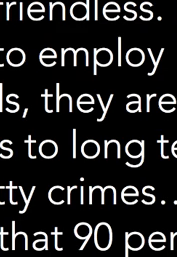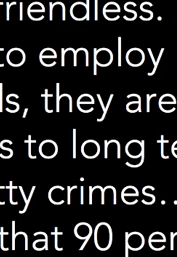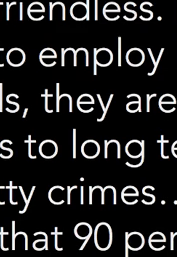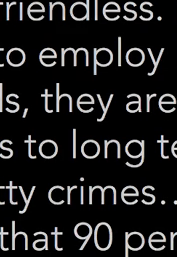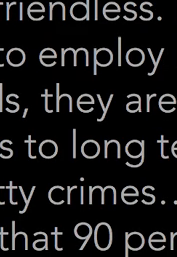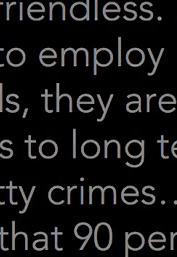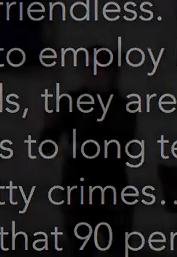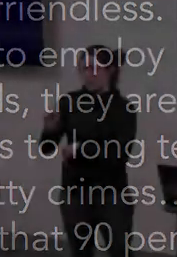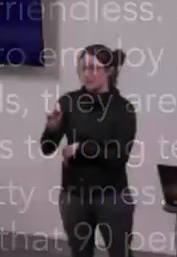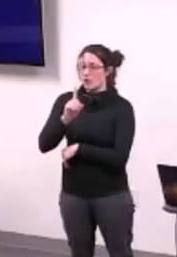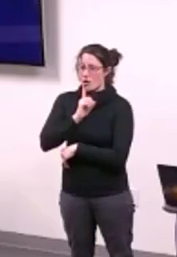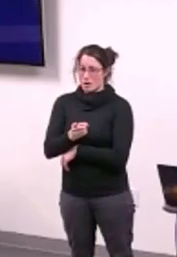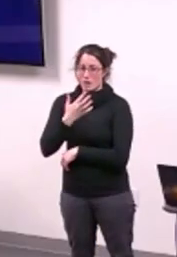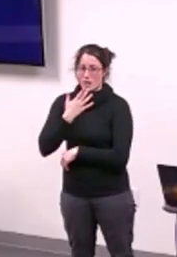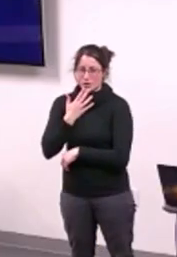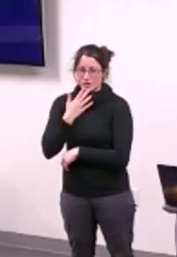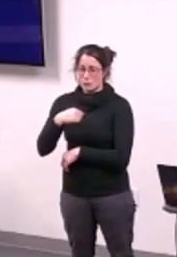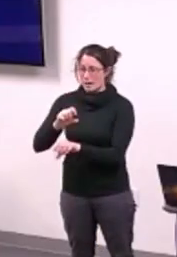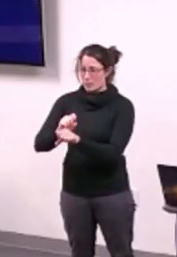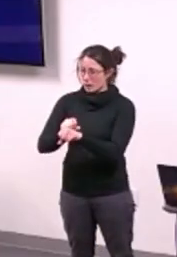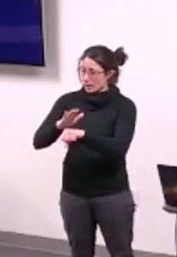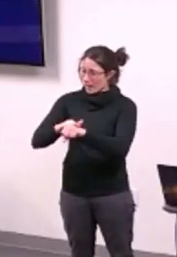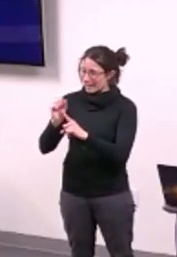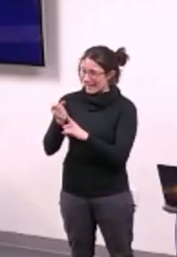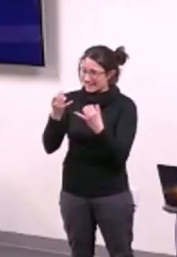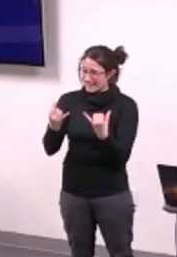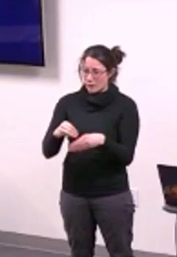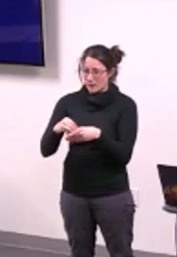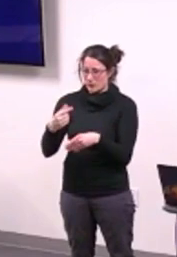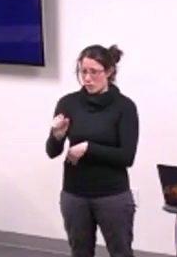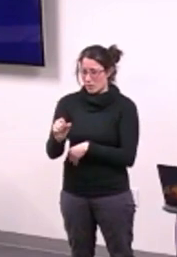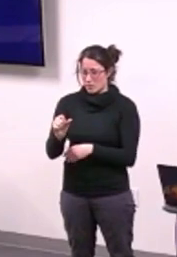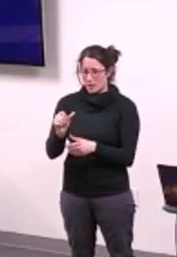So I'm working on a case in Georgia at present. With some of the lawyers in the room.